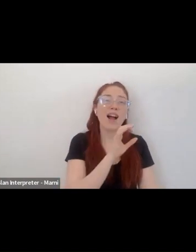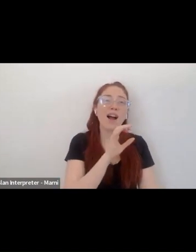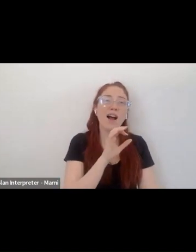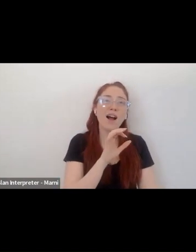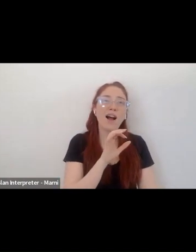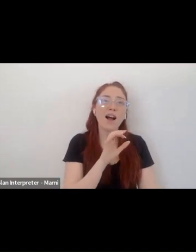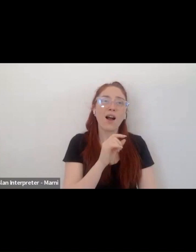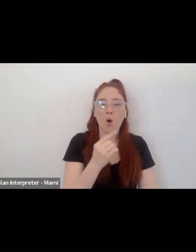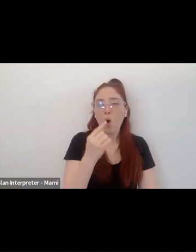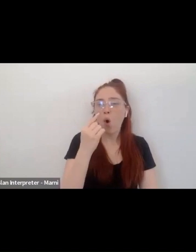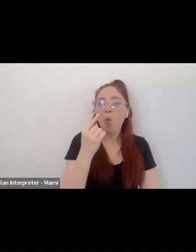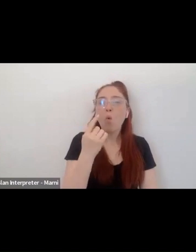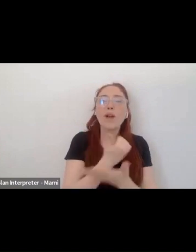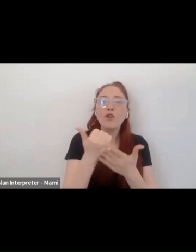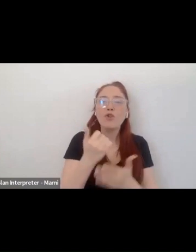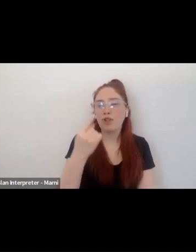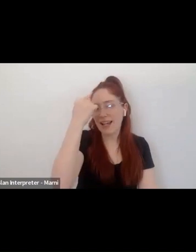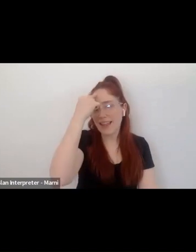more experienced person that are kind of planning to bring